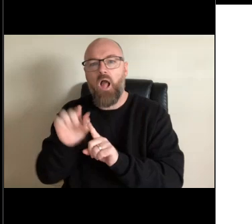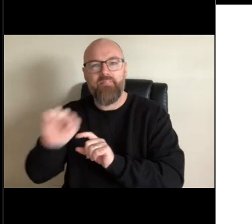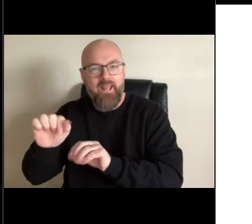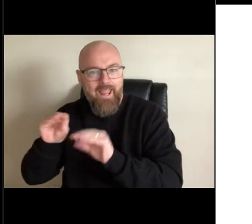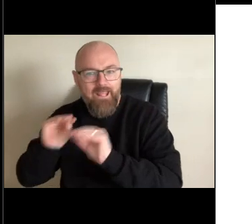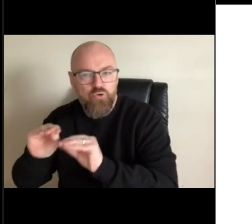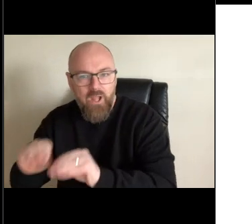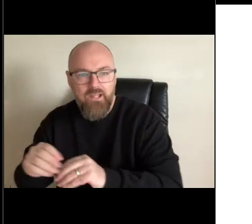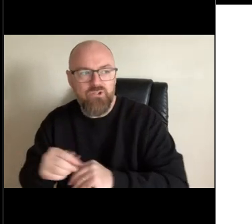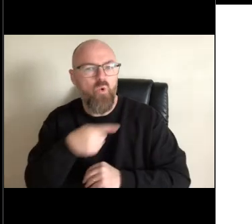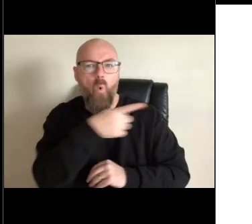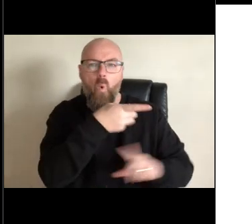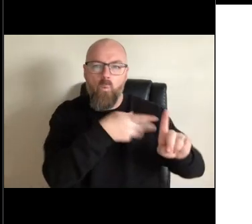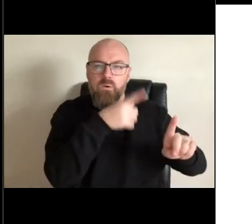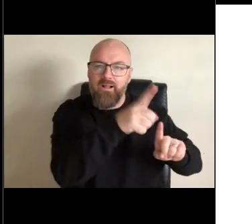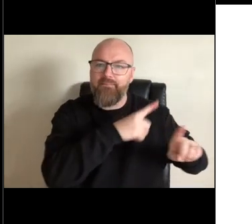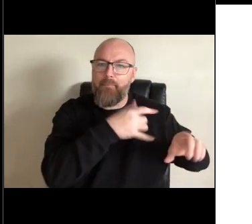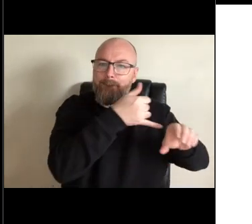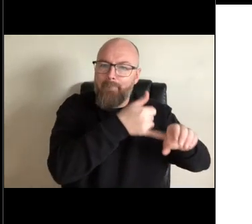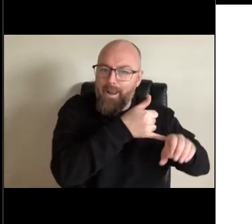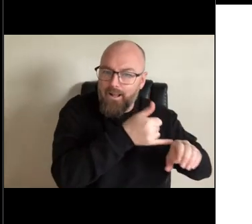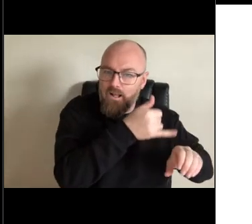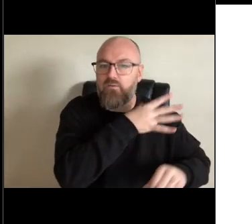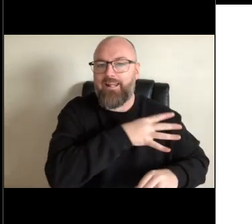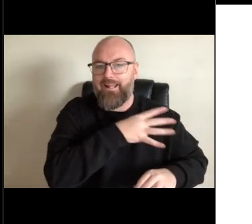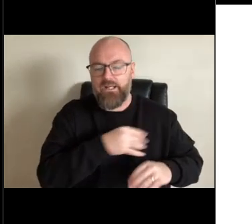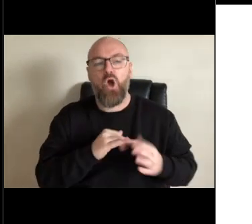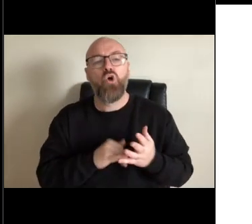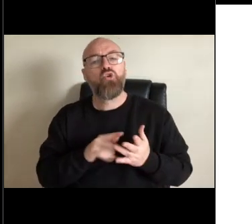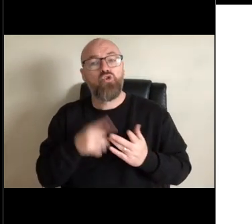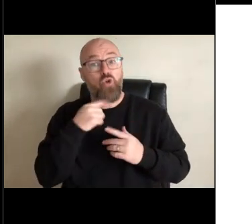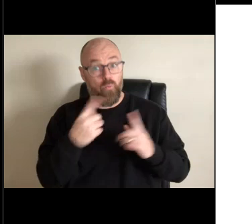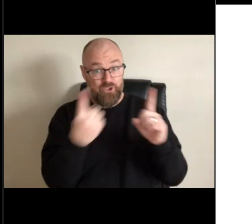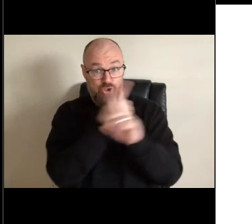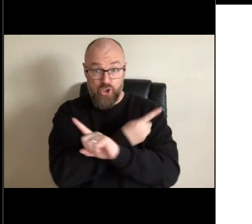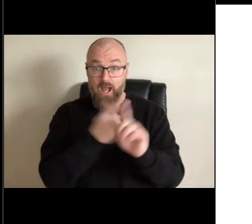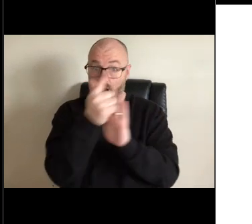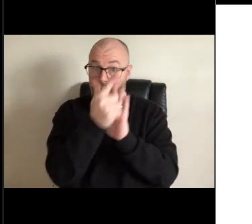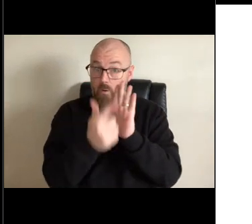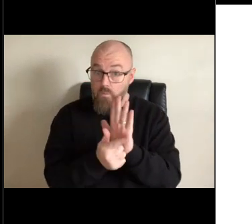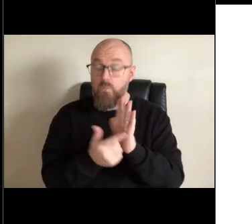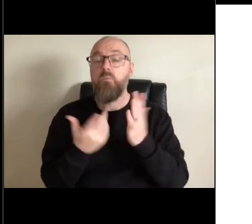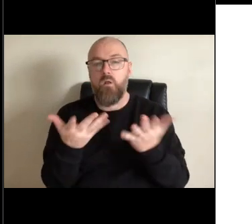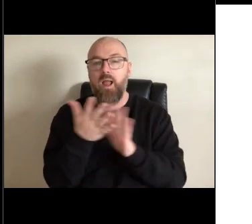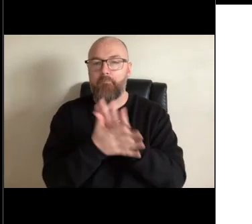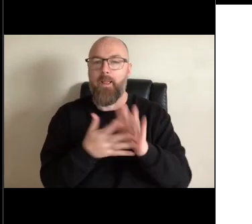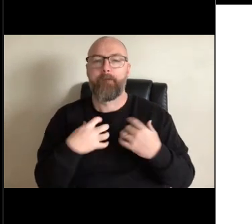so the changes to the Act have made it simpler and more straightforward for parties to understand but